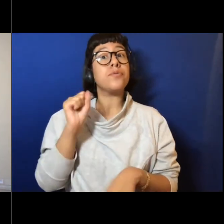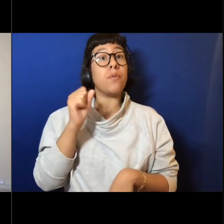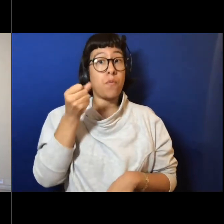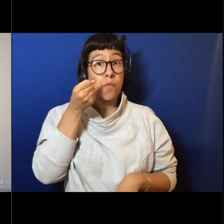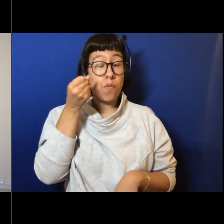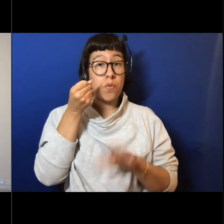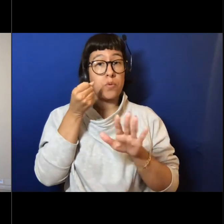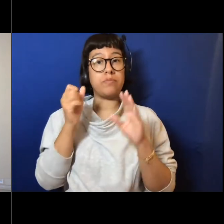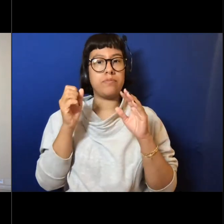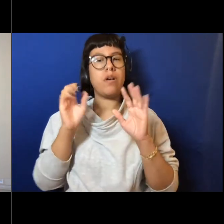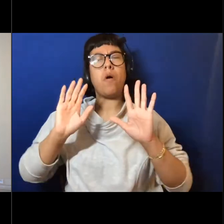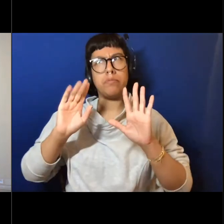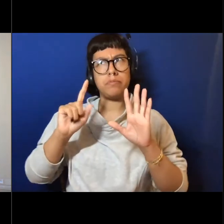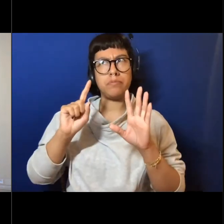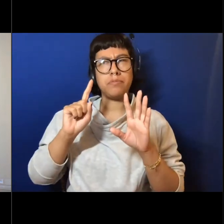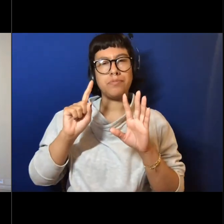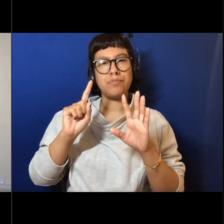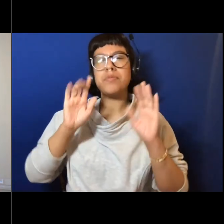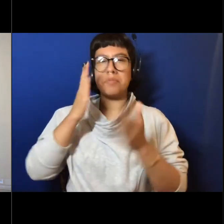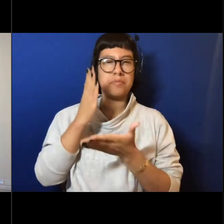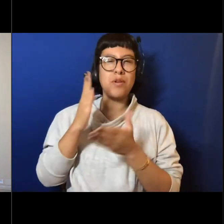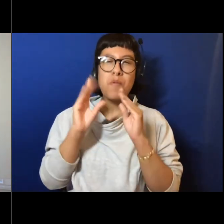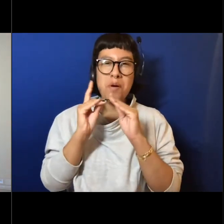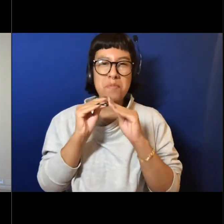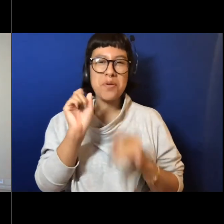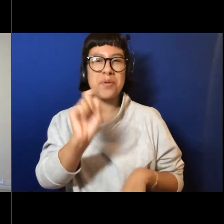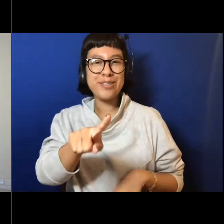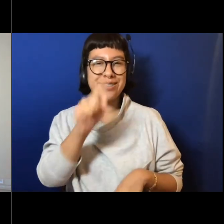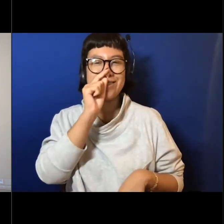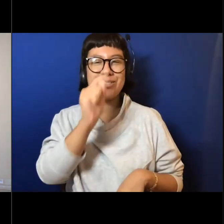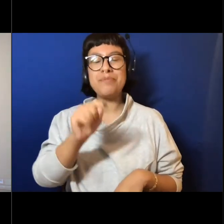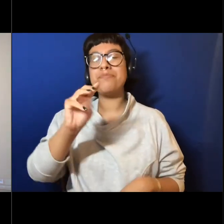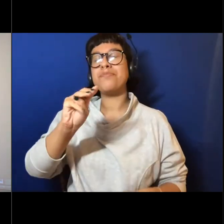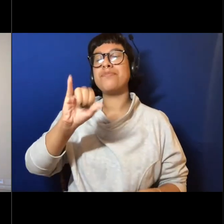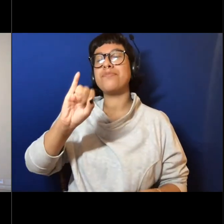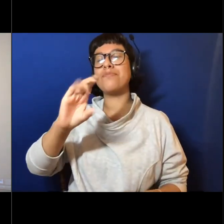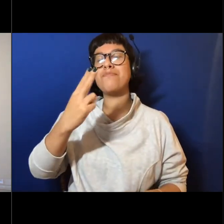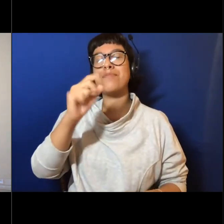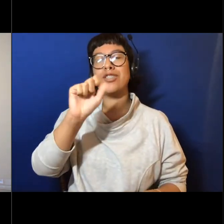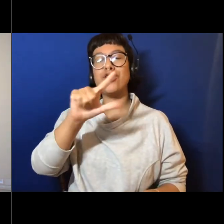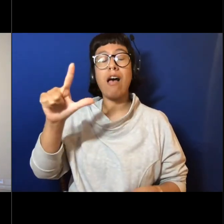Okay, I'm going to stop. One more question 'cause it's interesting. Michelle asks, are all bivalves edible?